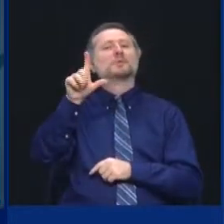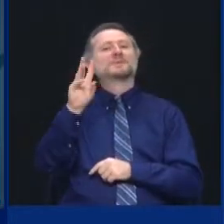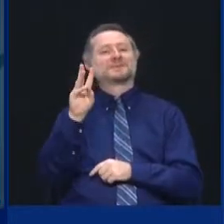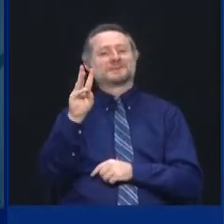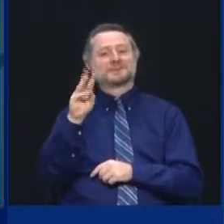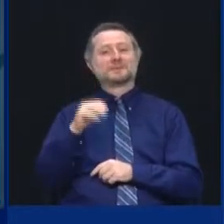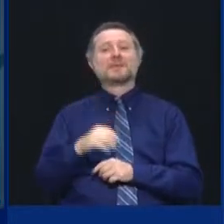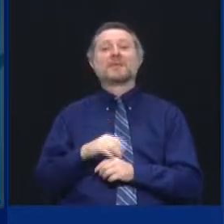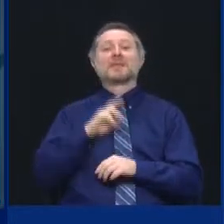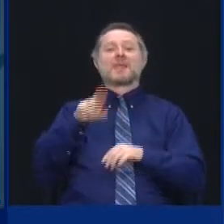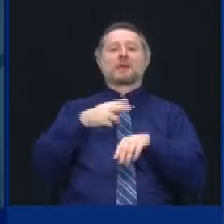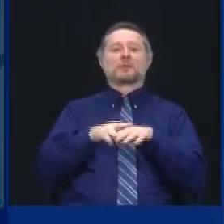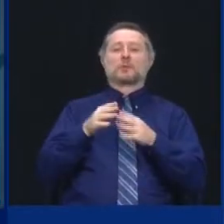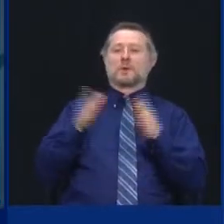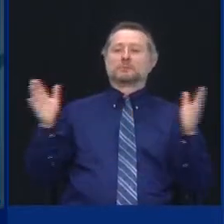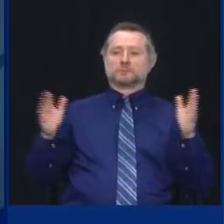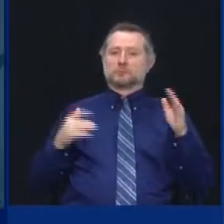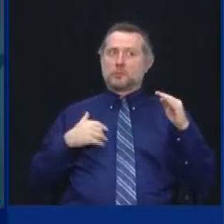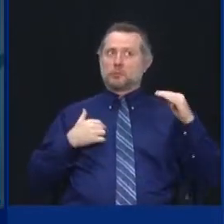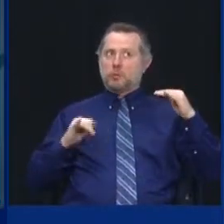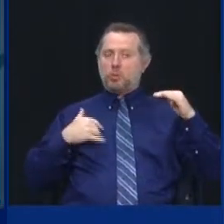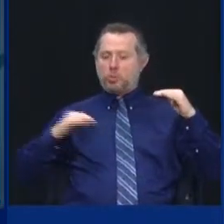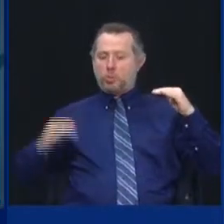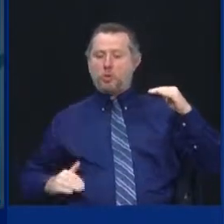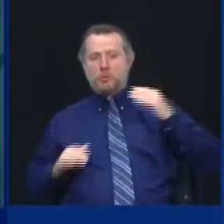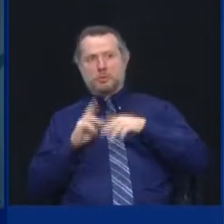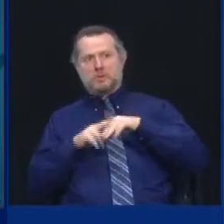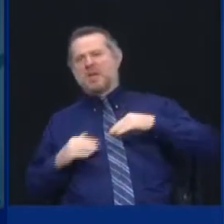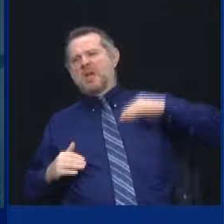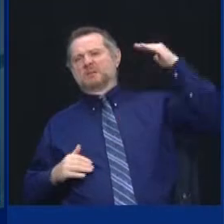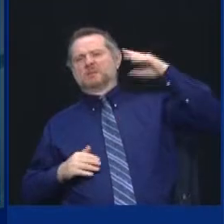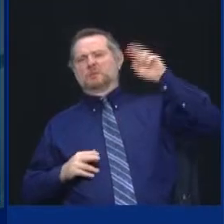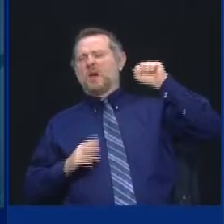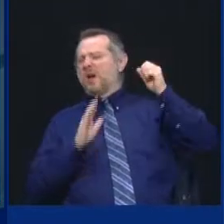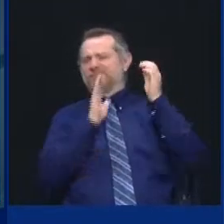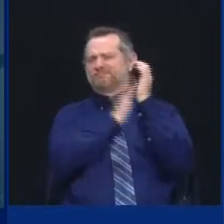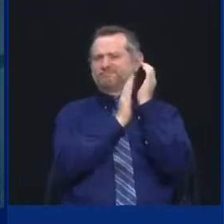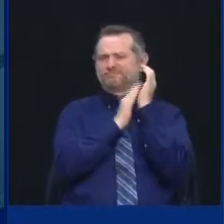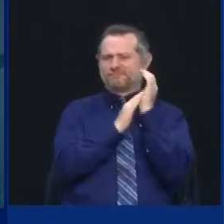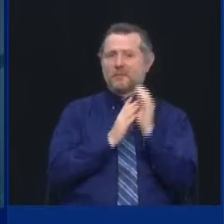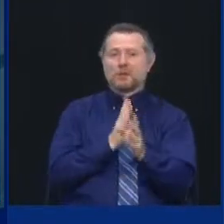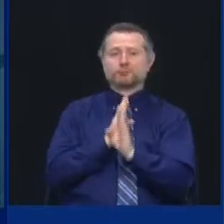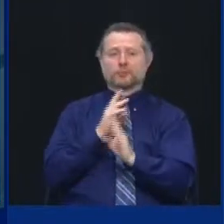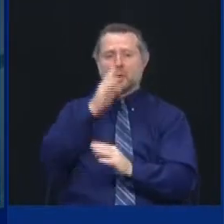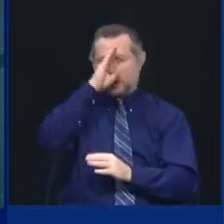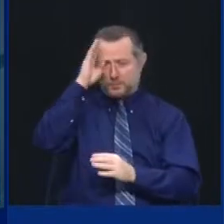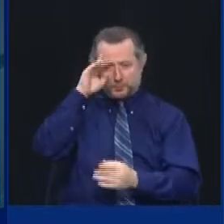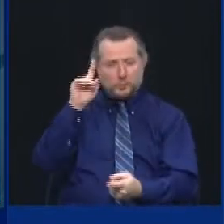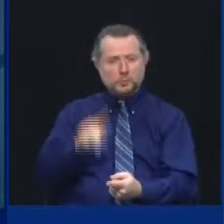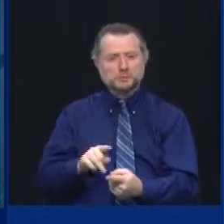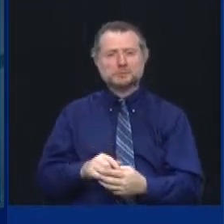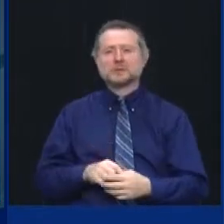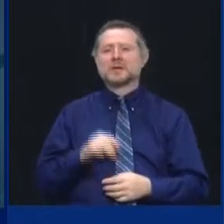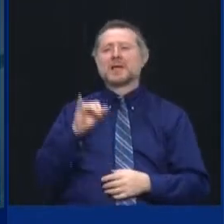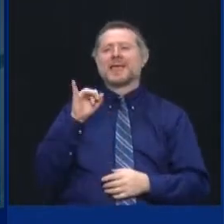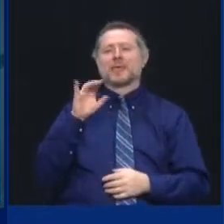NUMBERS ON COVID ARE ALL GOOD. OVERALLSTATE POSITIVITY IS 1.26.